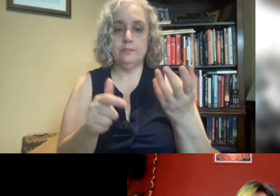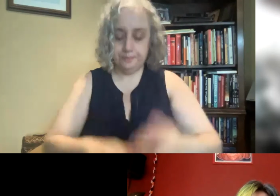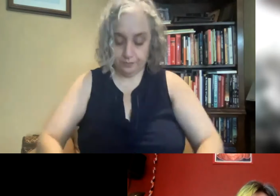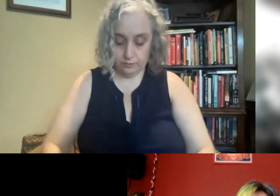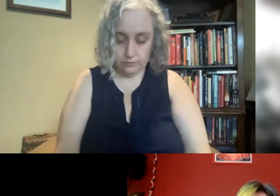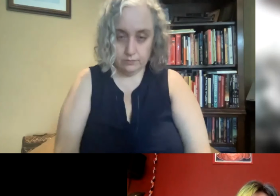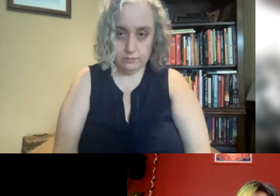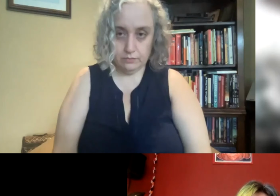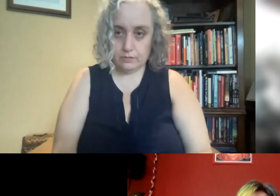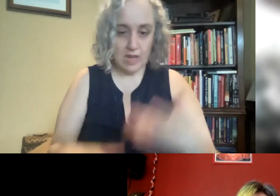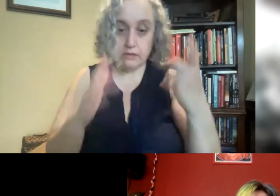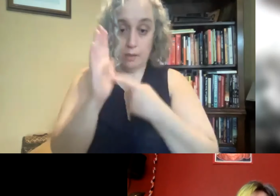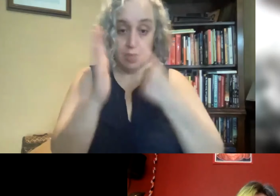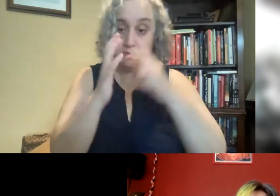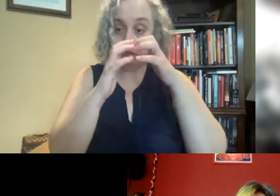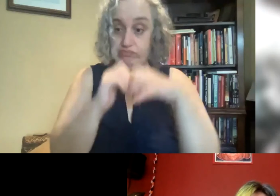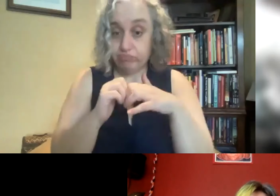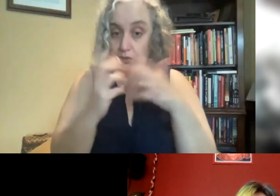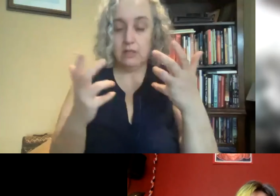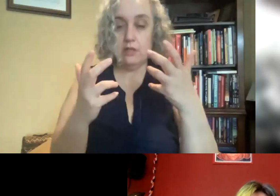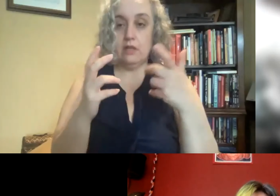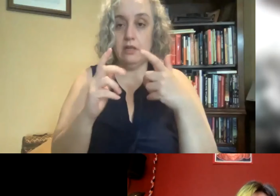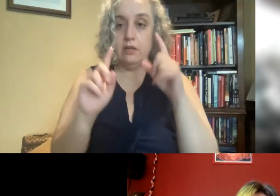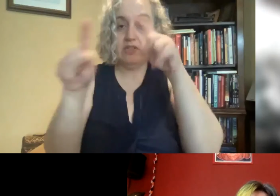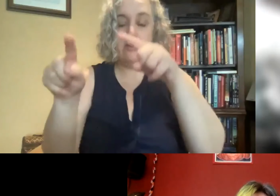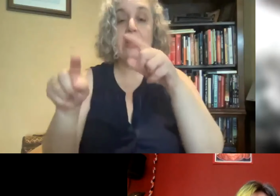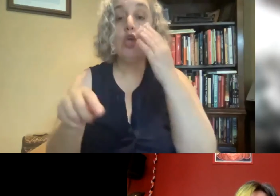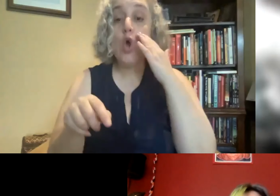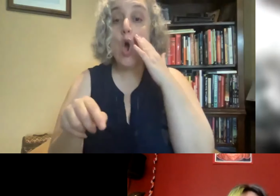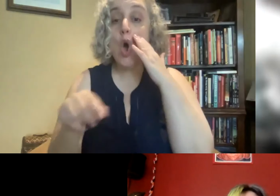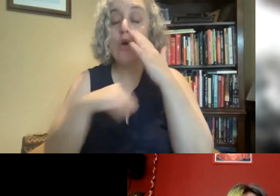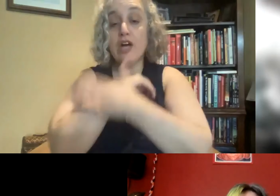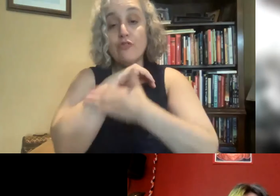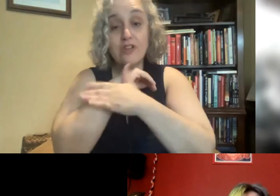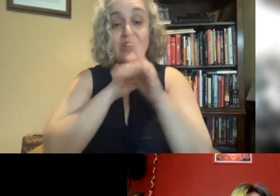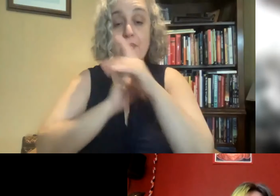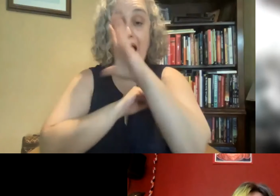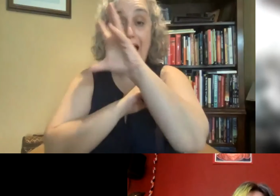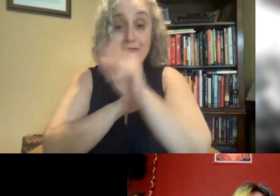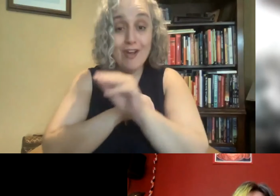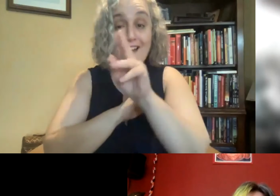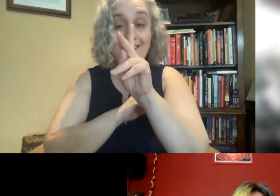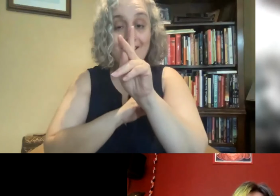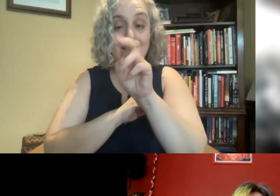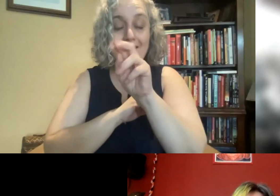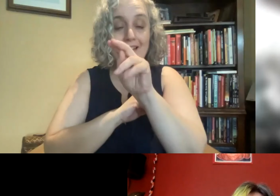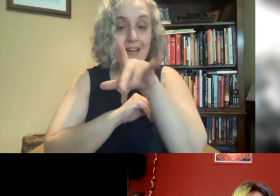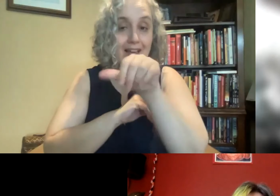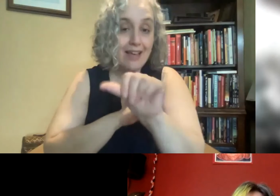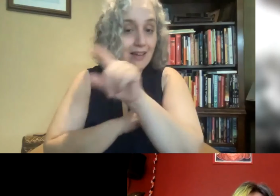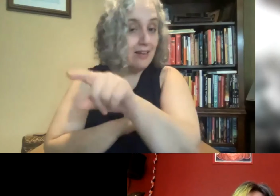malfunctioning in places like Kenya or whatever where the scene is nothing like where it was trained.